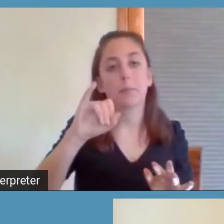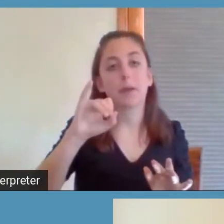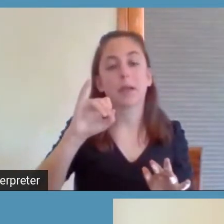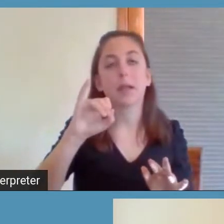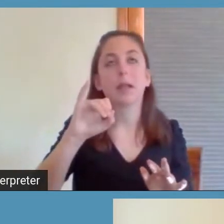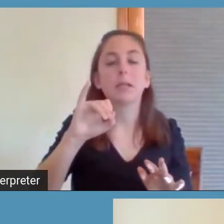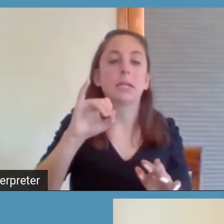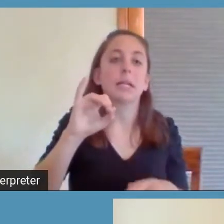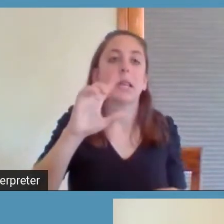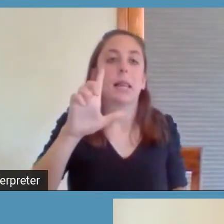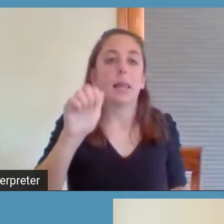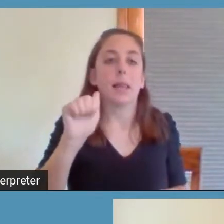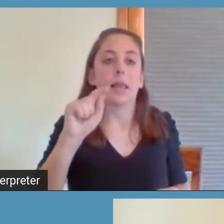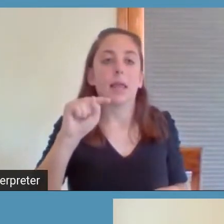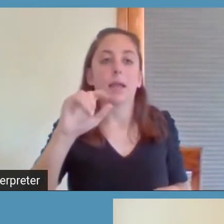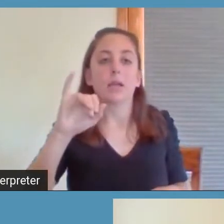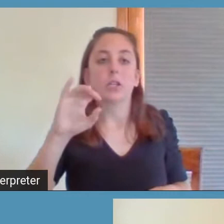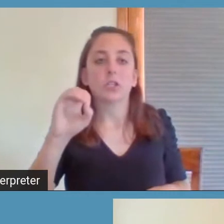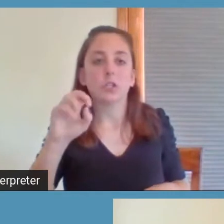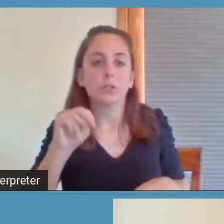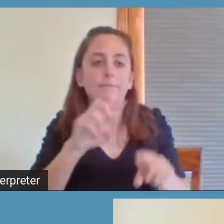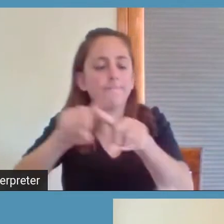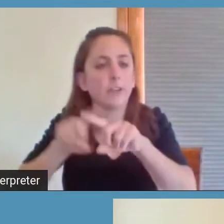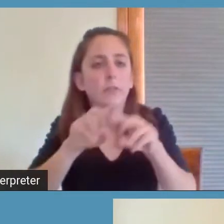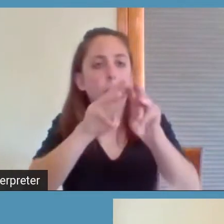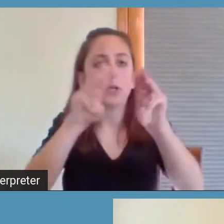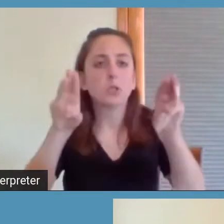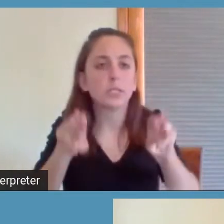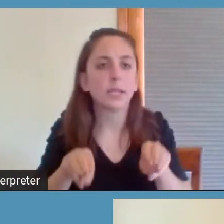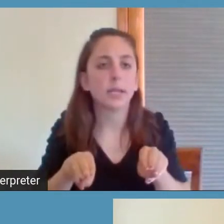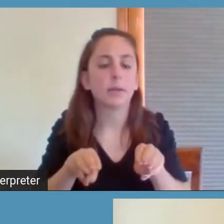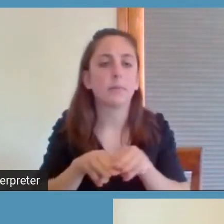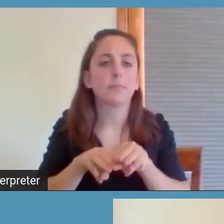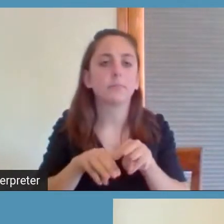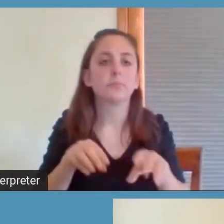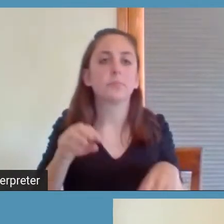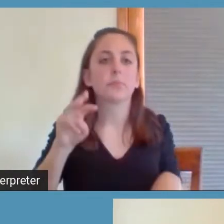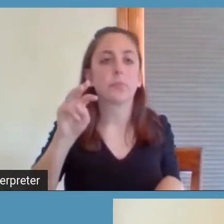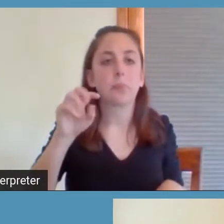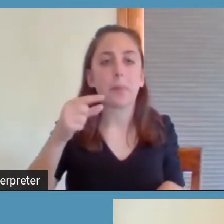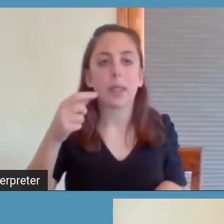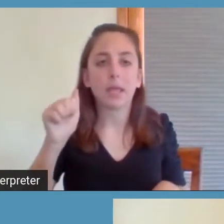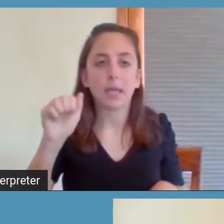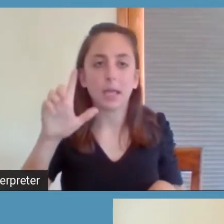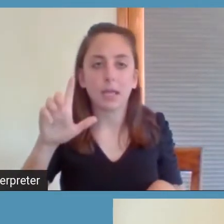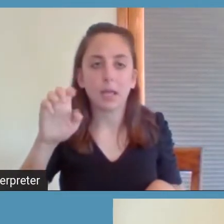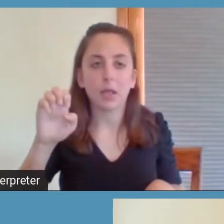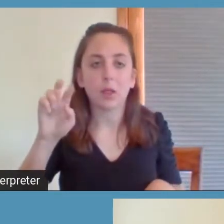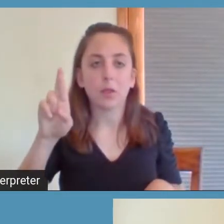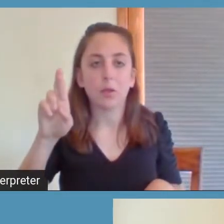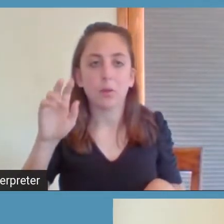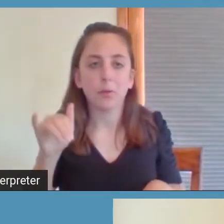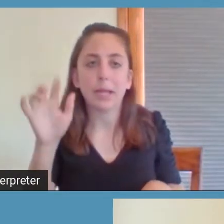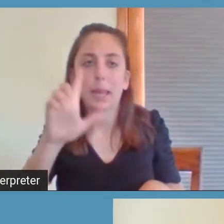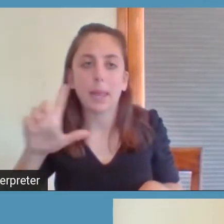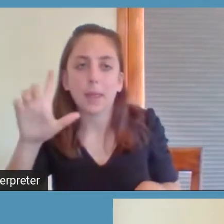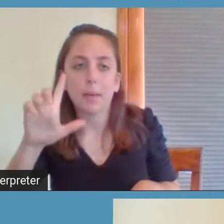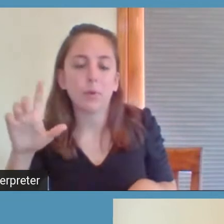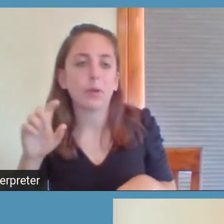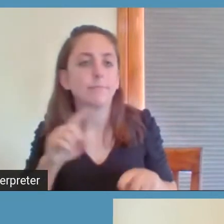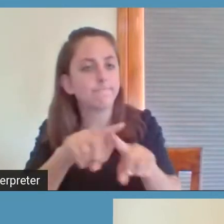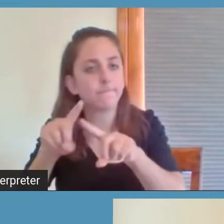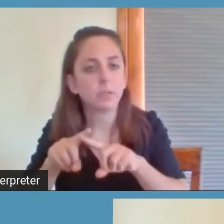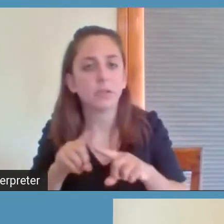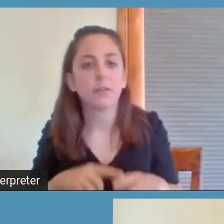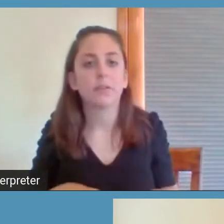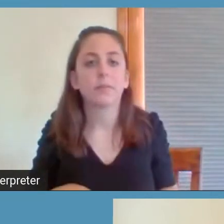it was museums it was libraries you name it um and so there was a you know and then it was the time